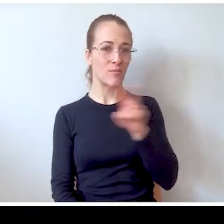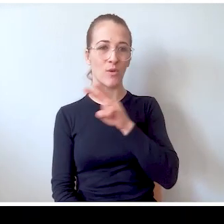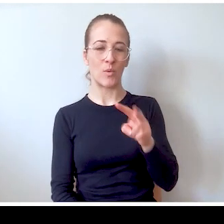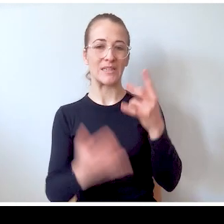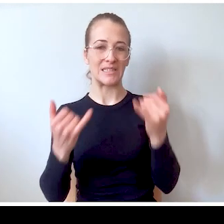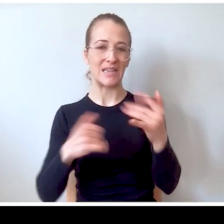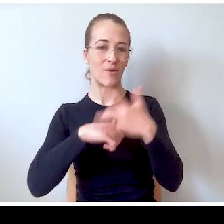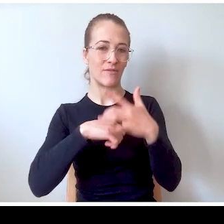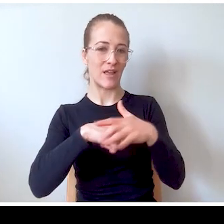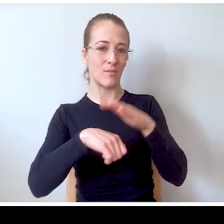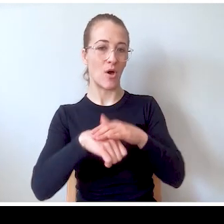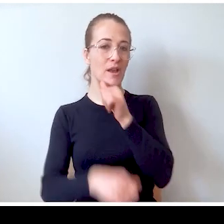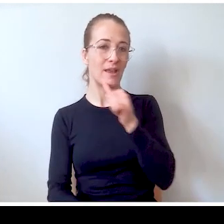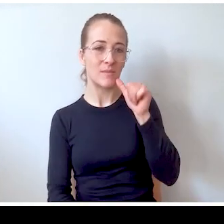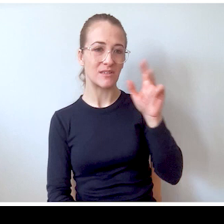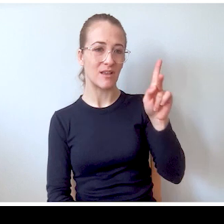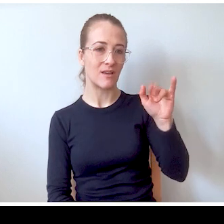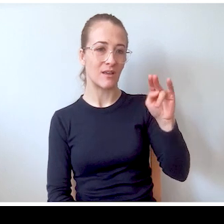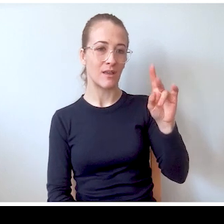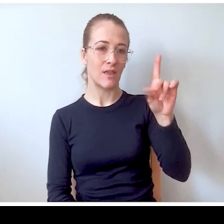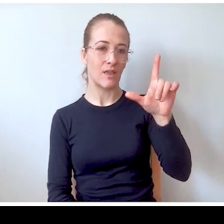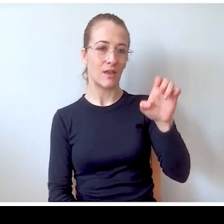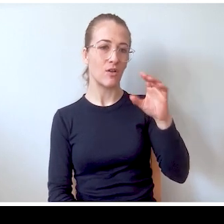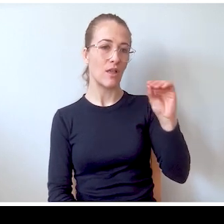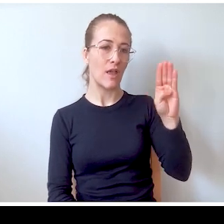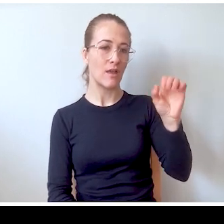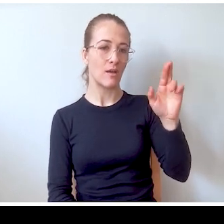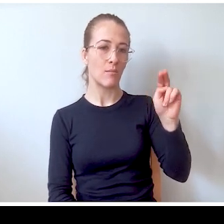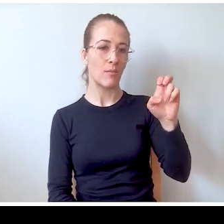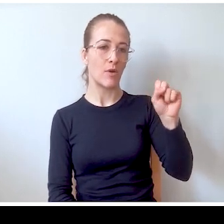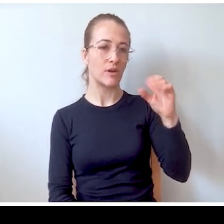[Announcer] Look Both Ways is now available on Amazon, Kindle, and Barnes and Noble.